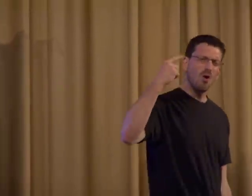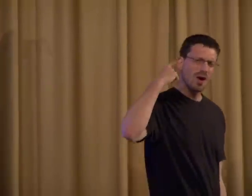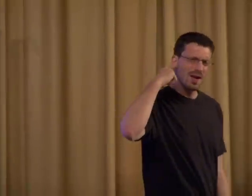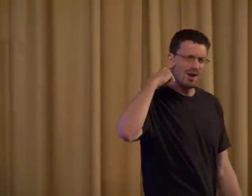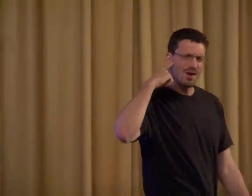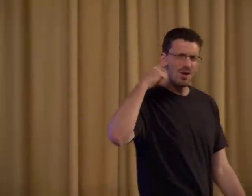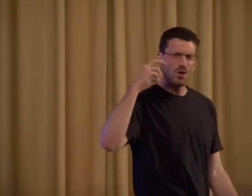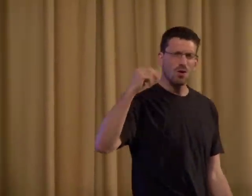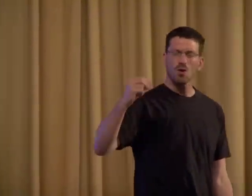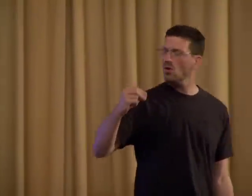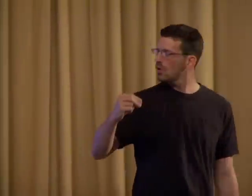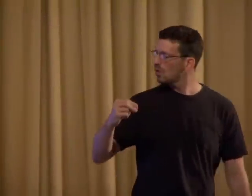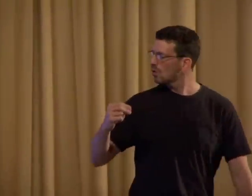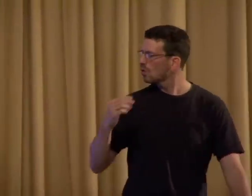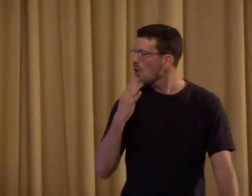And this is interesting: There is no eye, no ear, no color, no sound. That doesn't make sense.